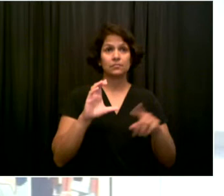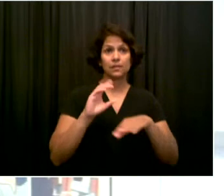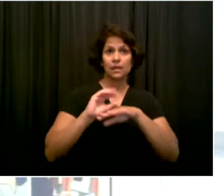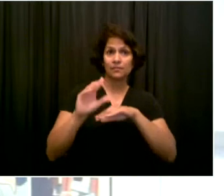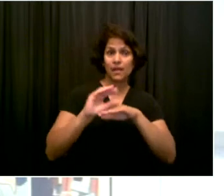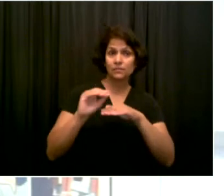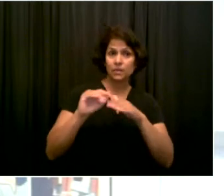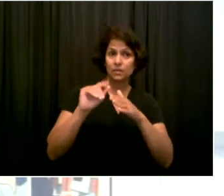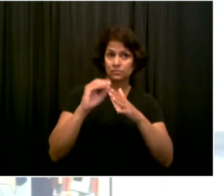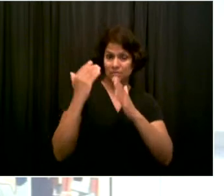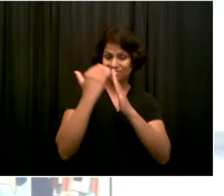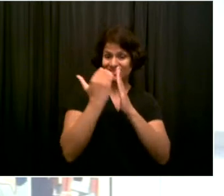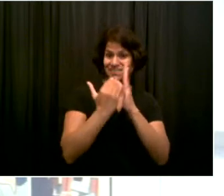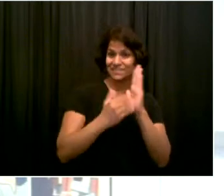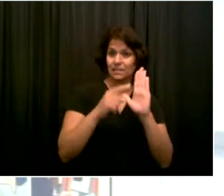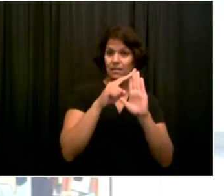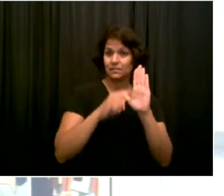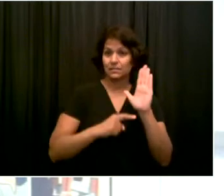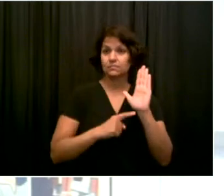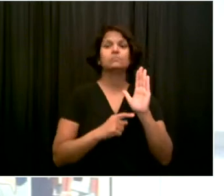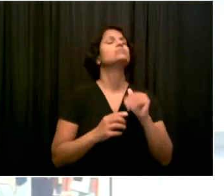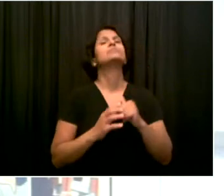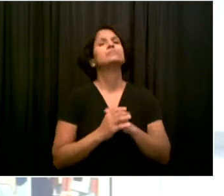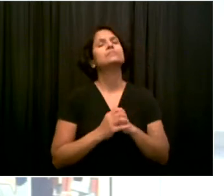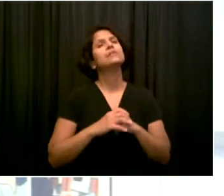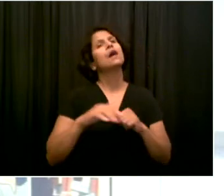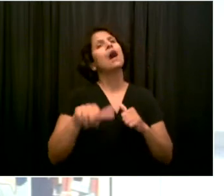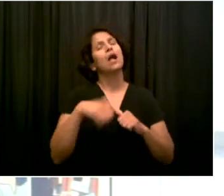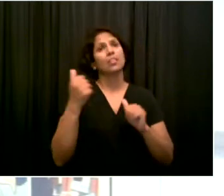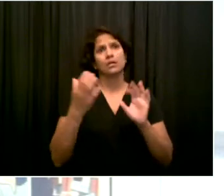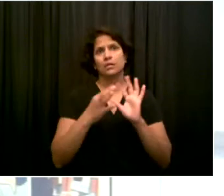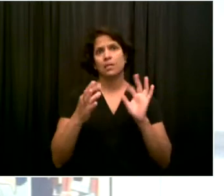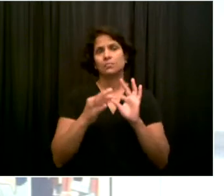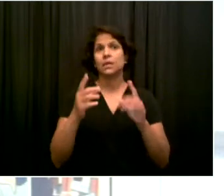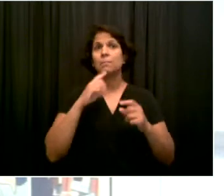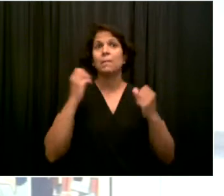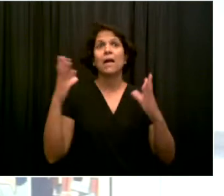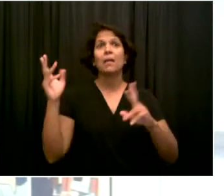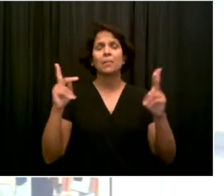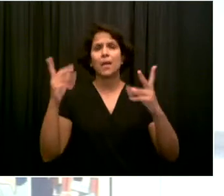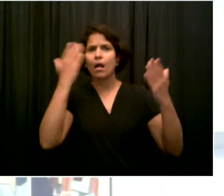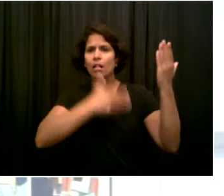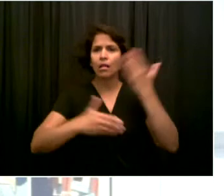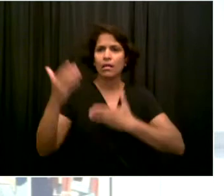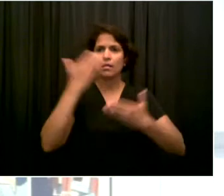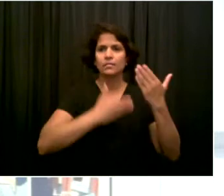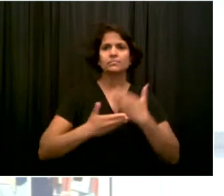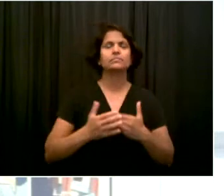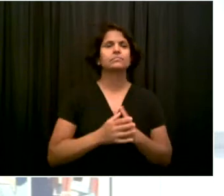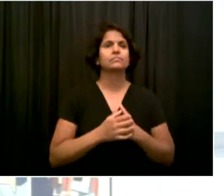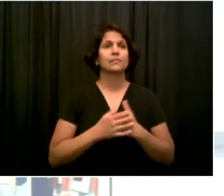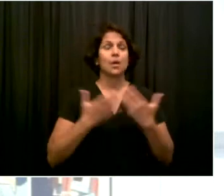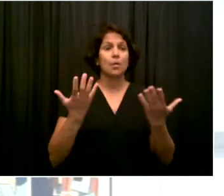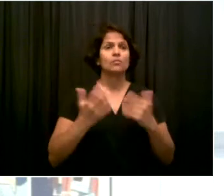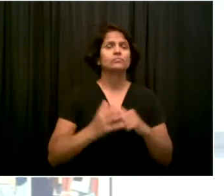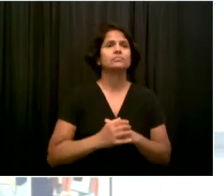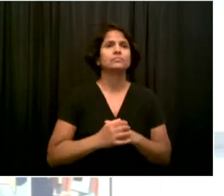THE CDC GUANIDCE SAYS BEYOND WHAT IS BEING FOCUSED